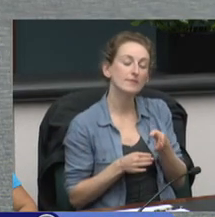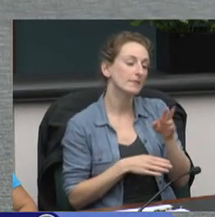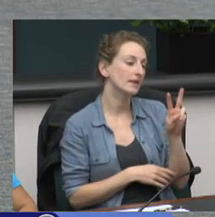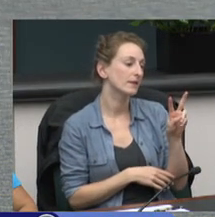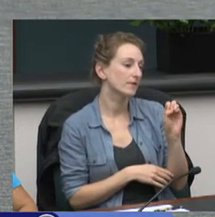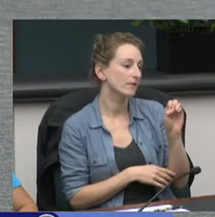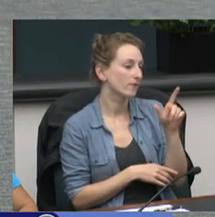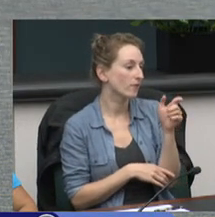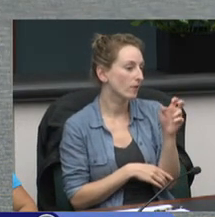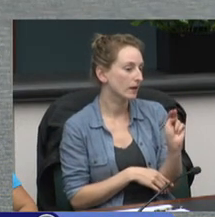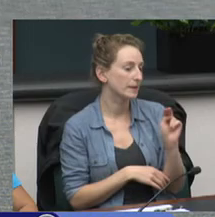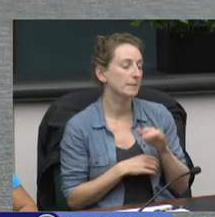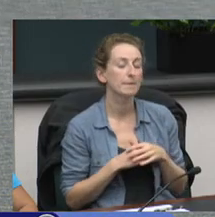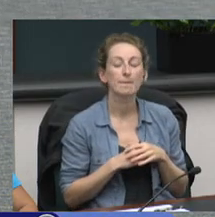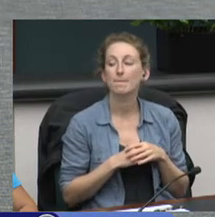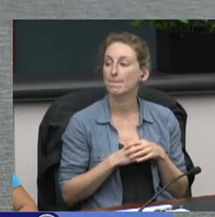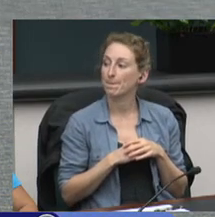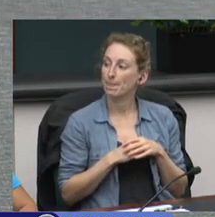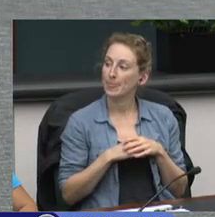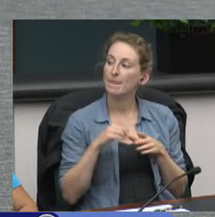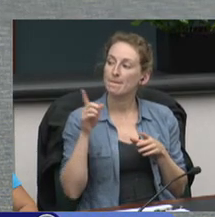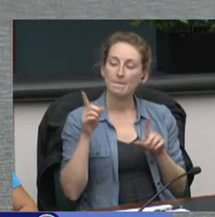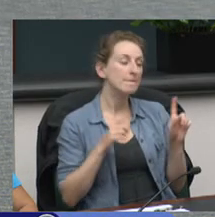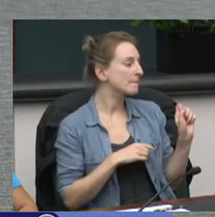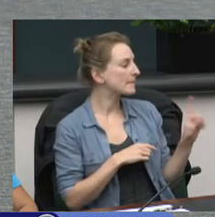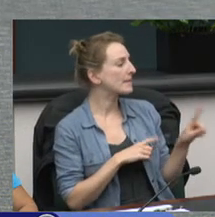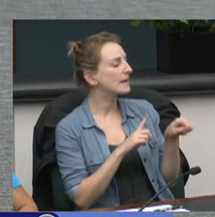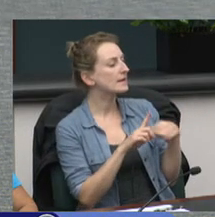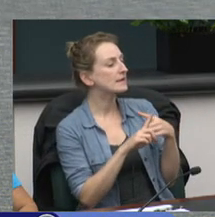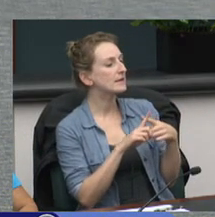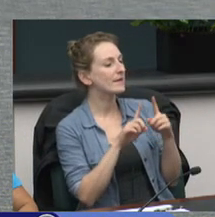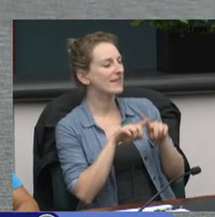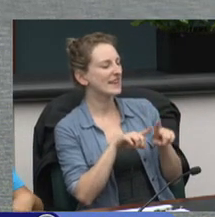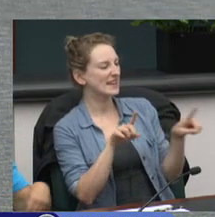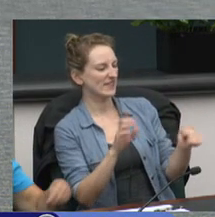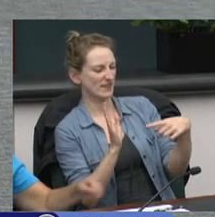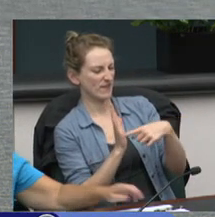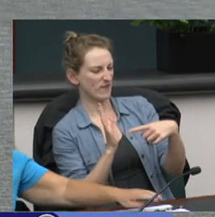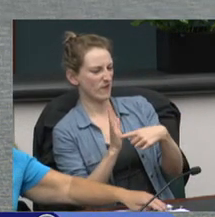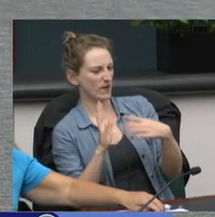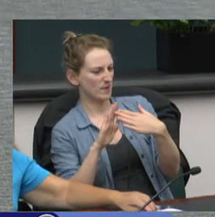ask about the difference in affordable housing of in a project between height